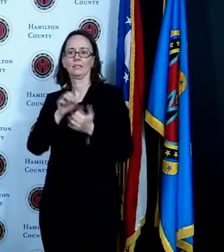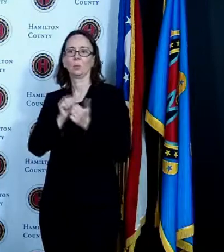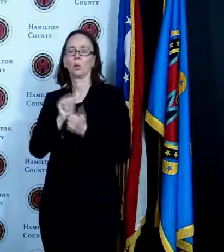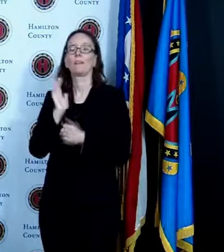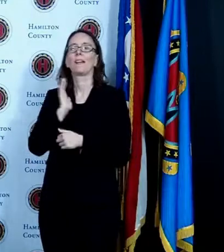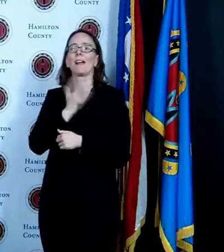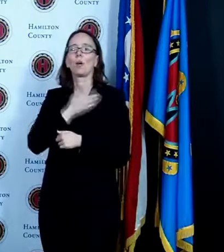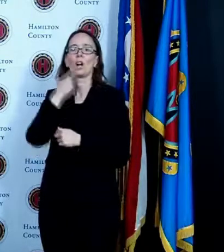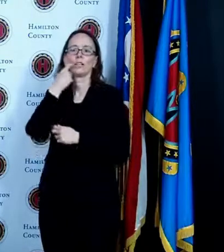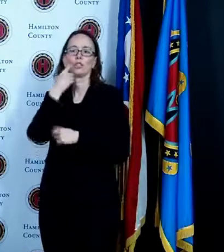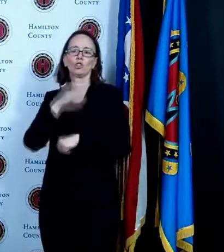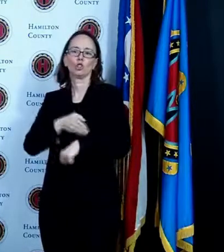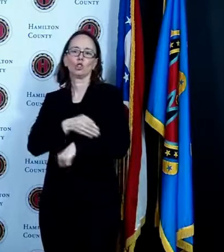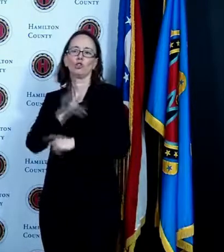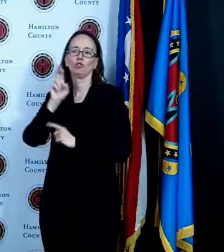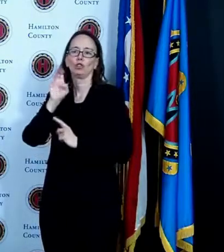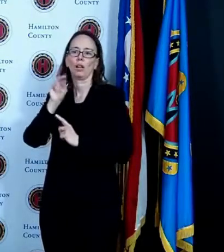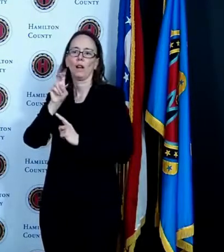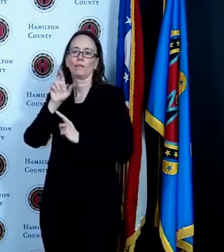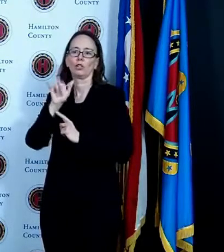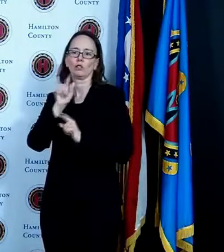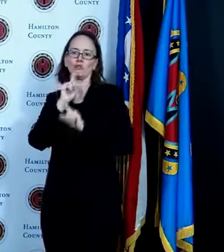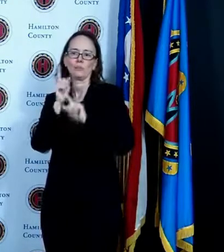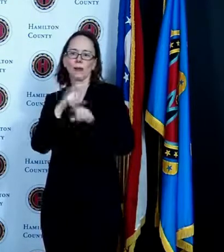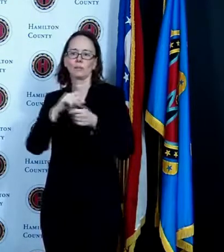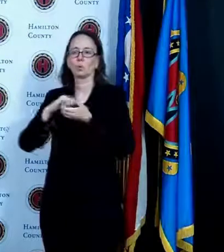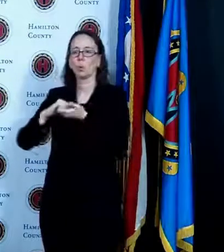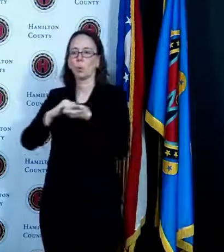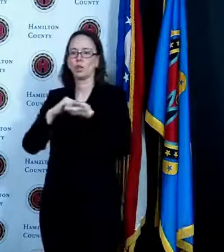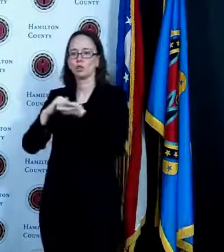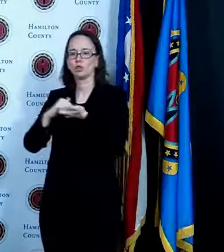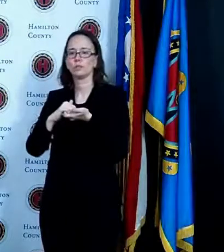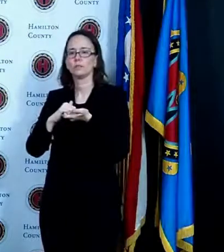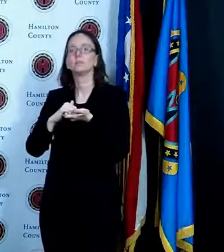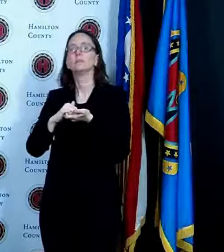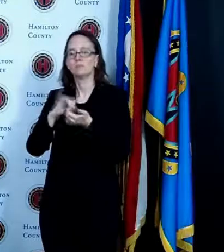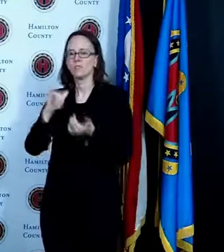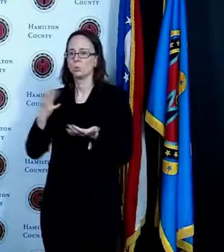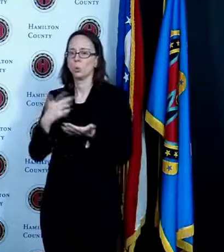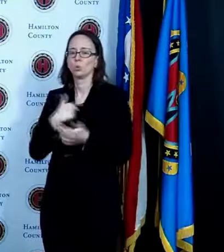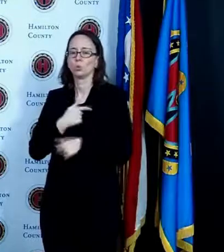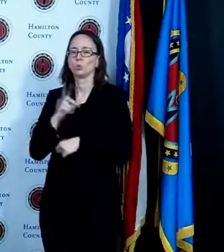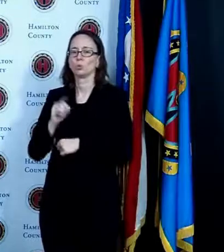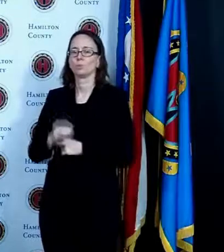moment in time so I'm not going to go on any further Tom Synan is here he will be